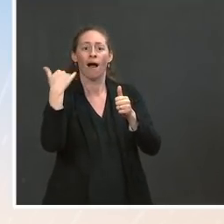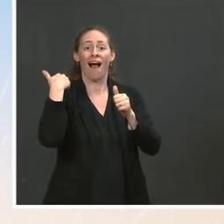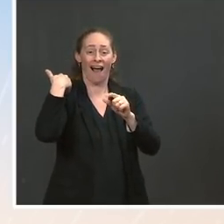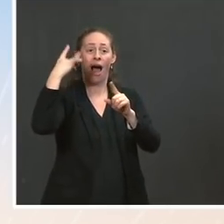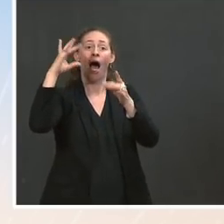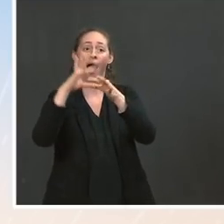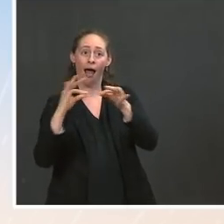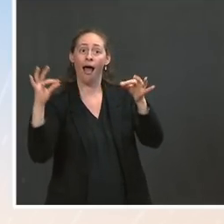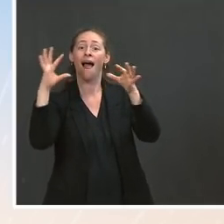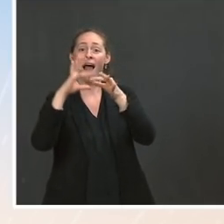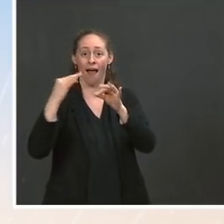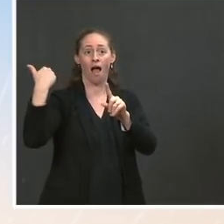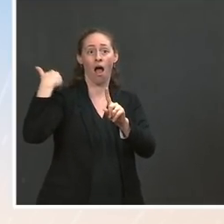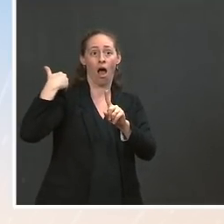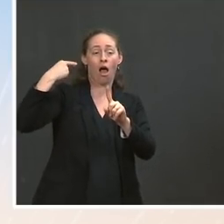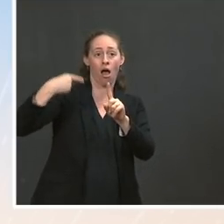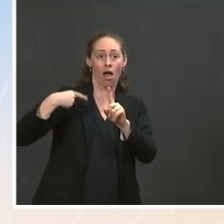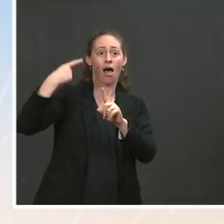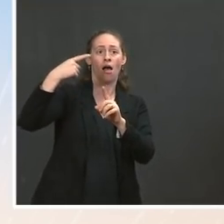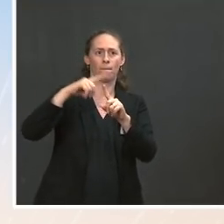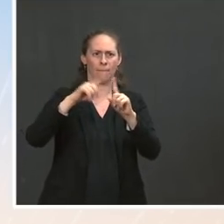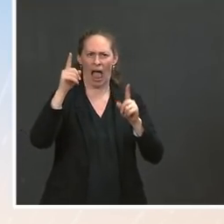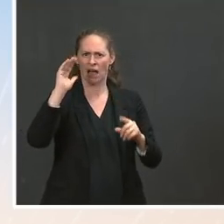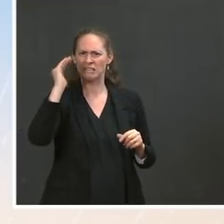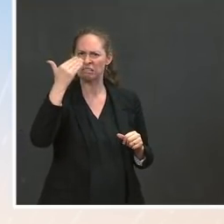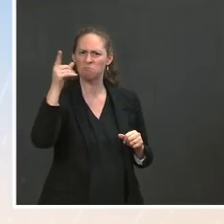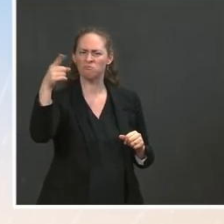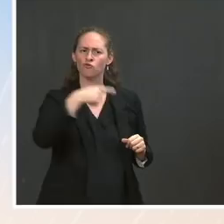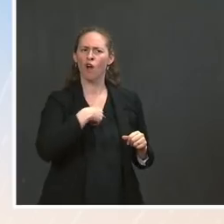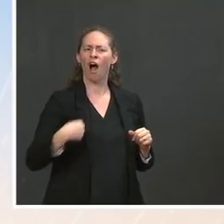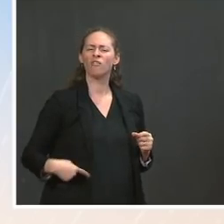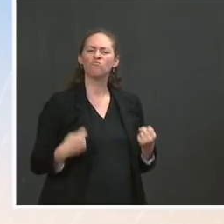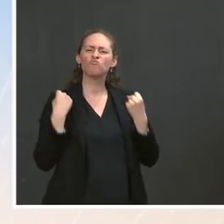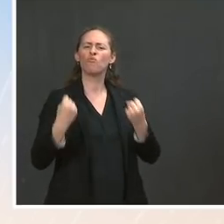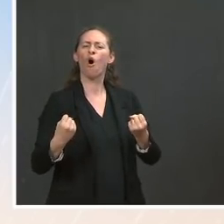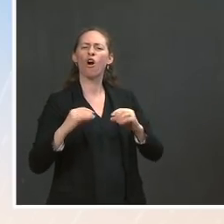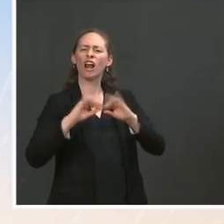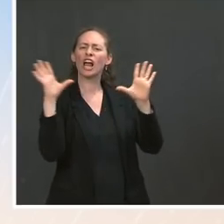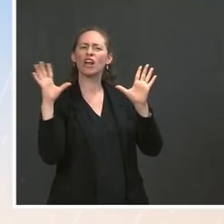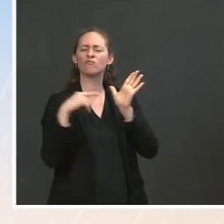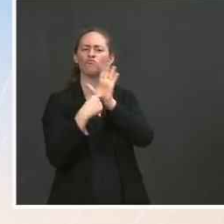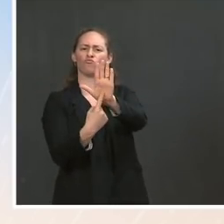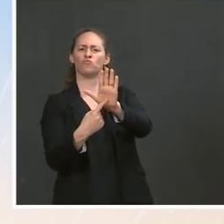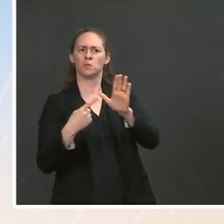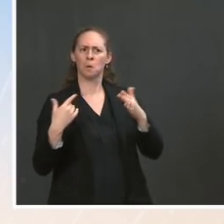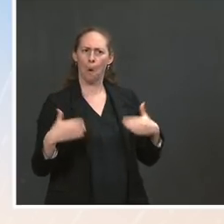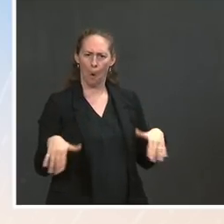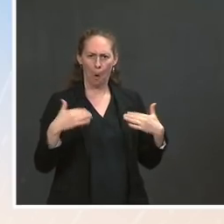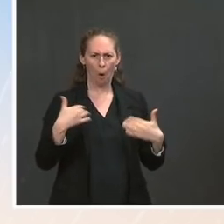to threaten these companies. So what more can be done from the White House to try to deter them from making these threats?